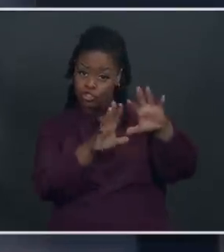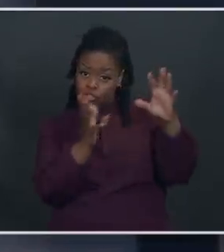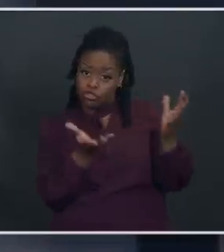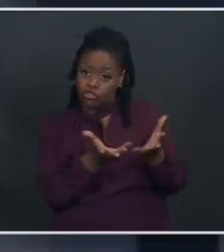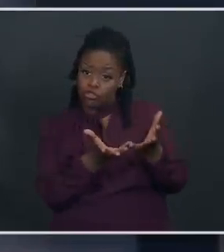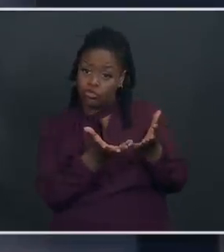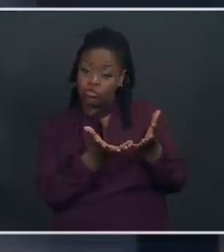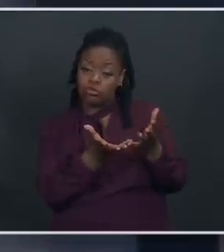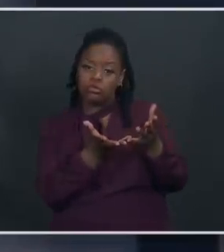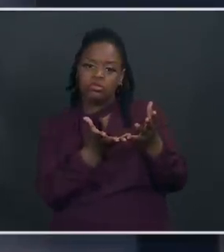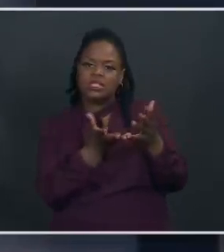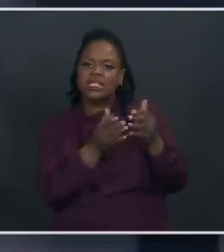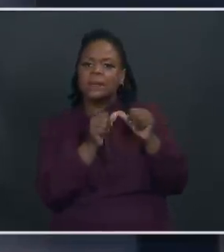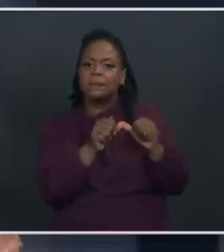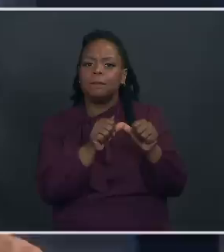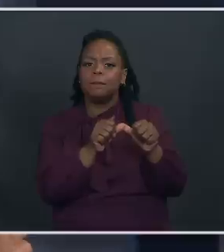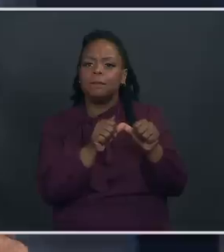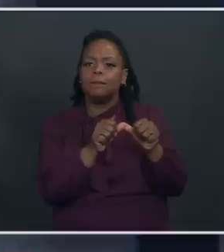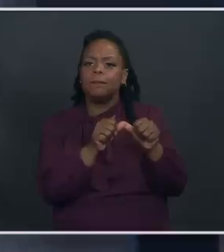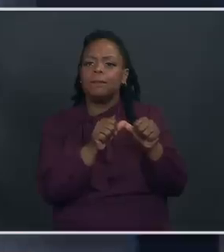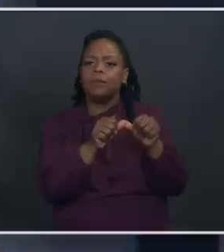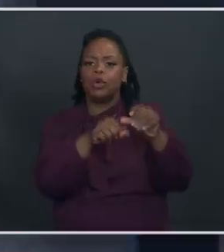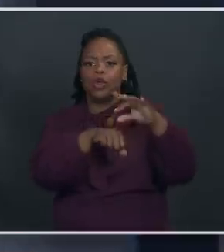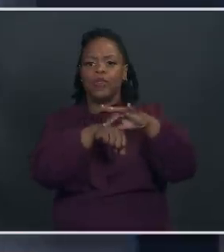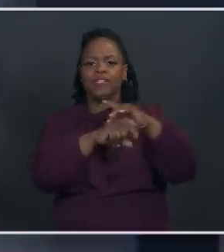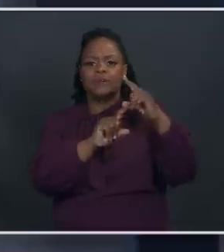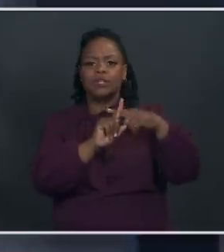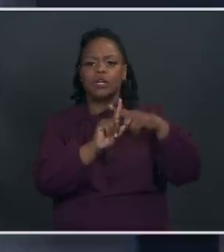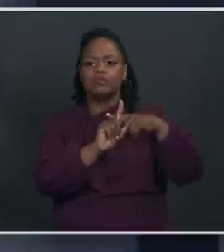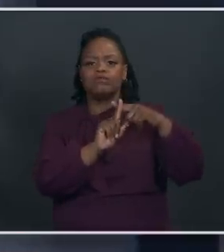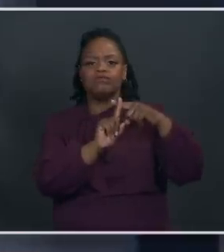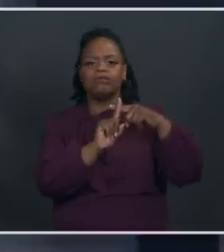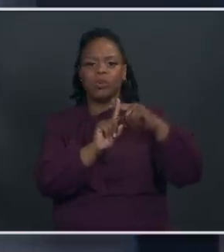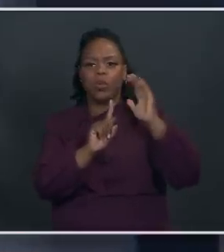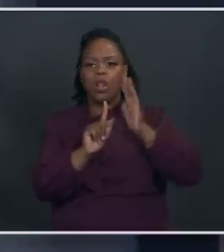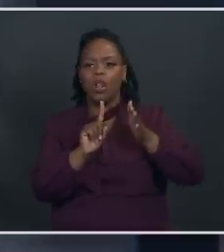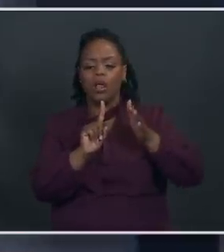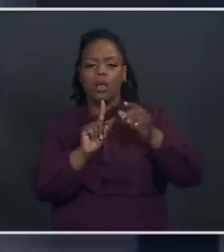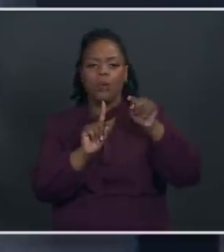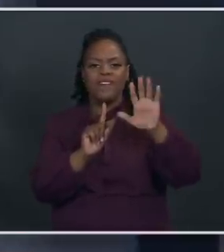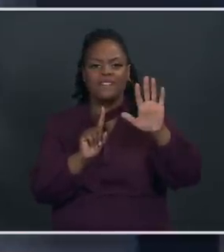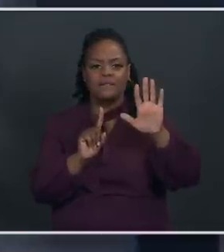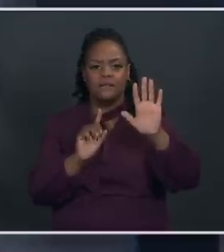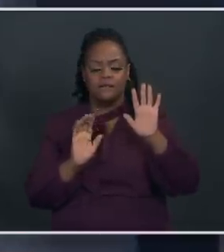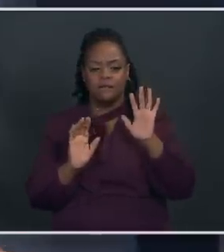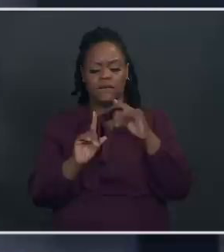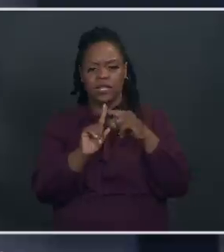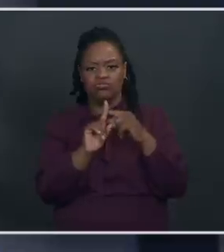by 0.5 of an entire degree -- not insignificant. And it sets forth a process for us